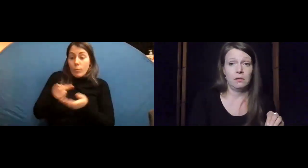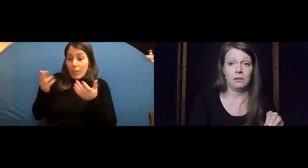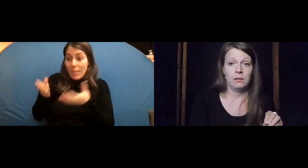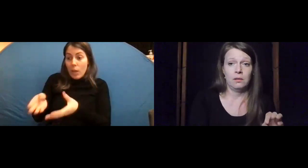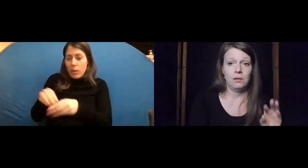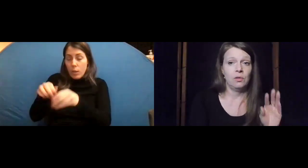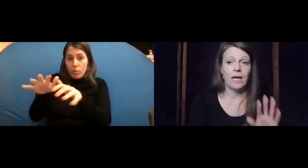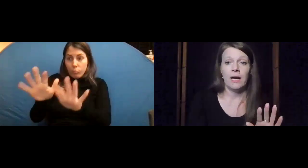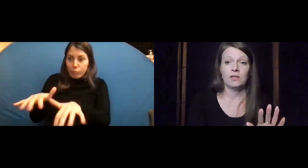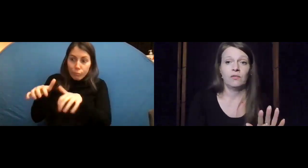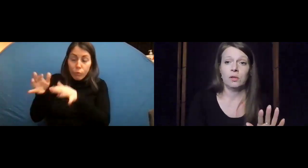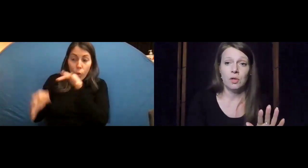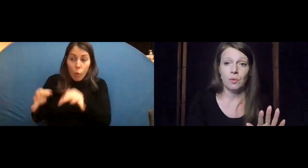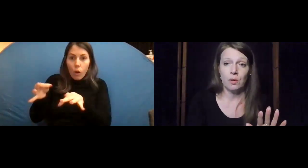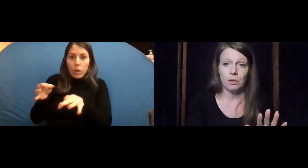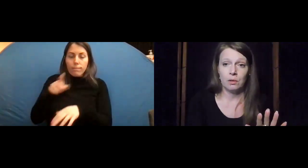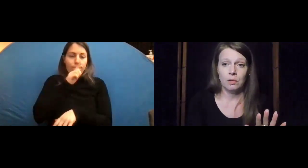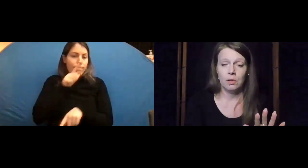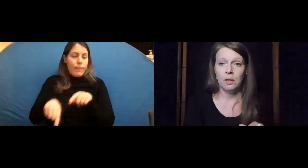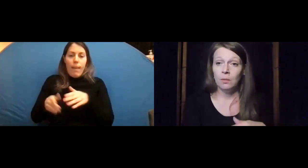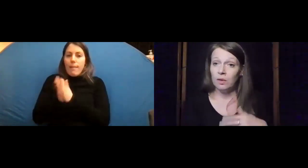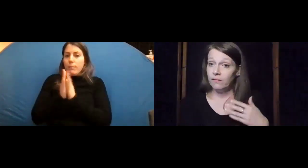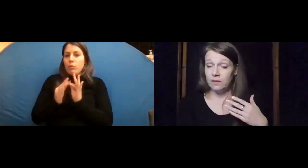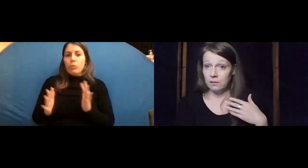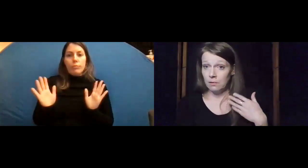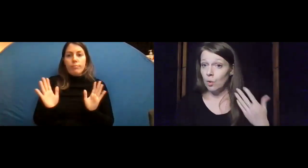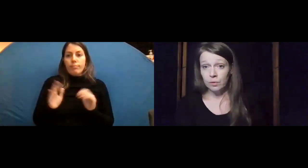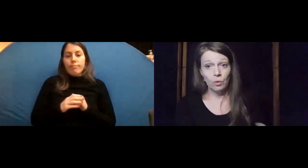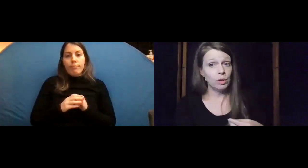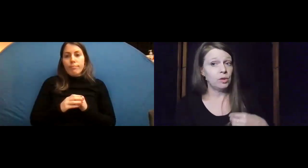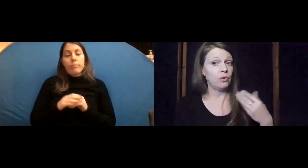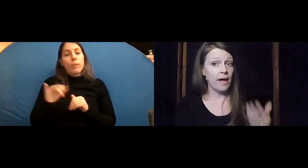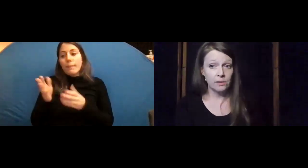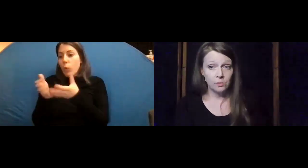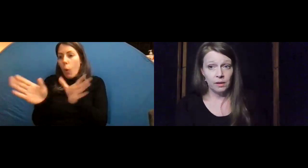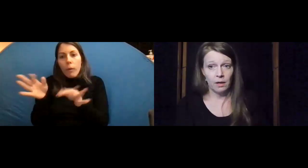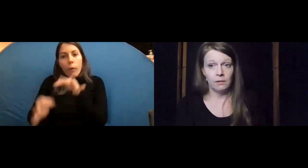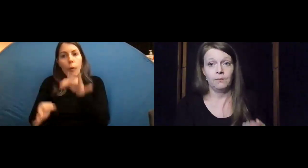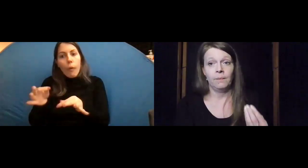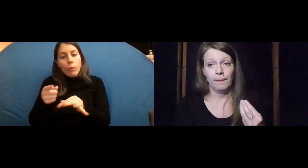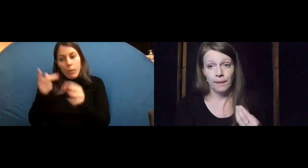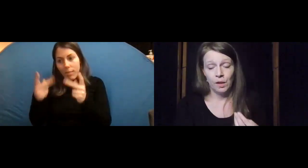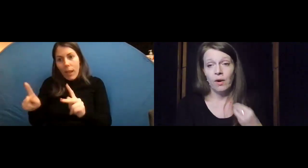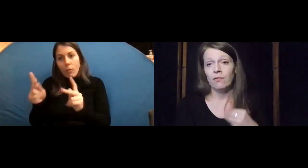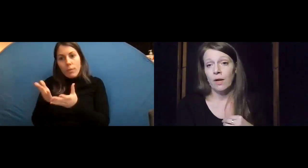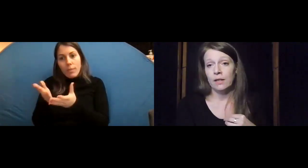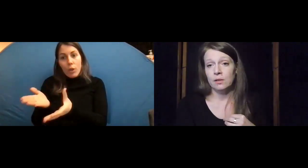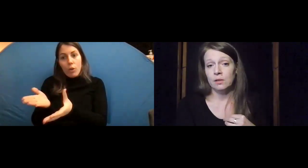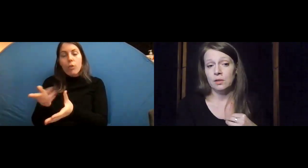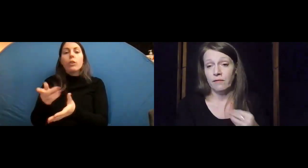ask for an interpreter. Now, if you are not authorized to be there, you can't ask for an interpreter. But if it's an